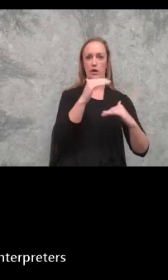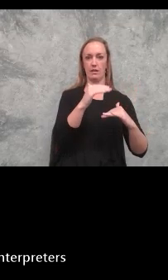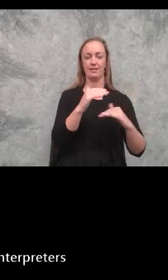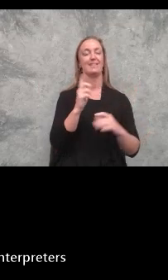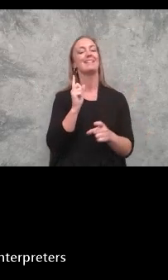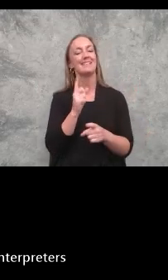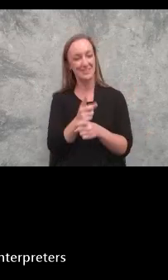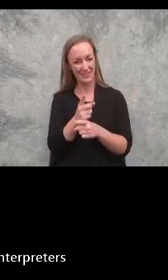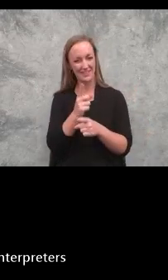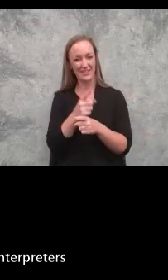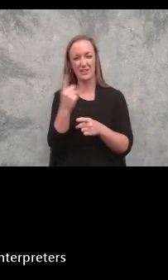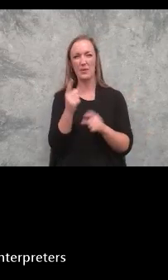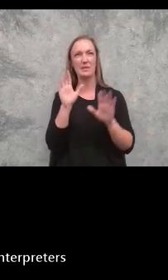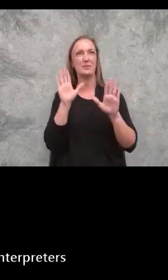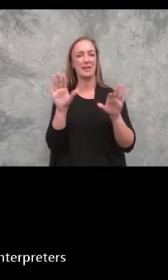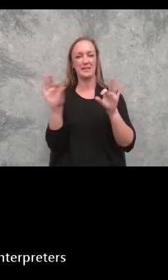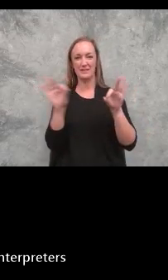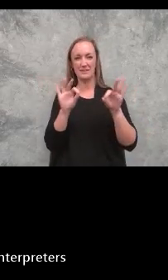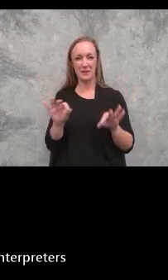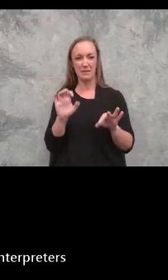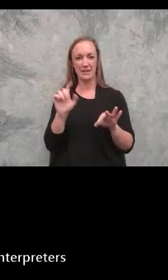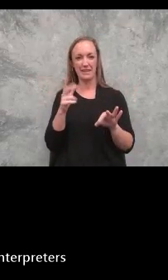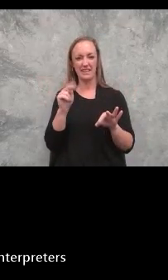“That's right you're always very descriptive Ethan. Yeah it kind of looked like it didn't